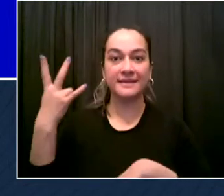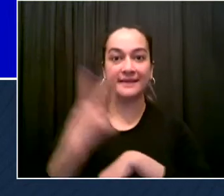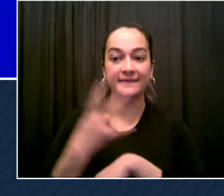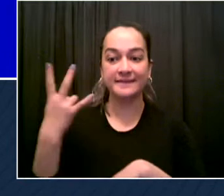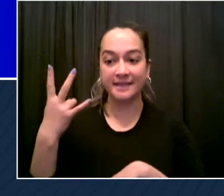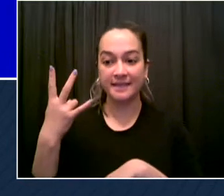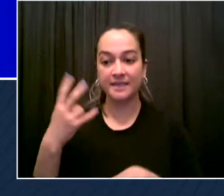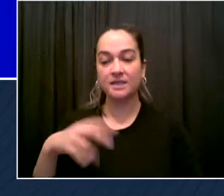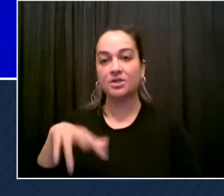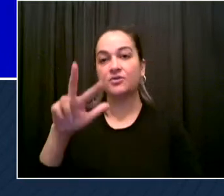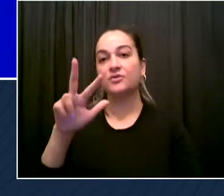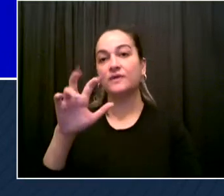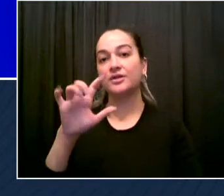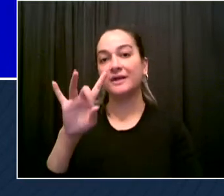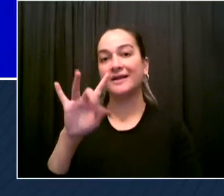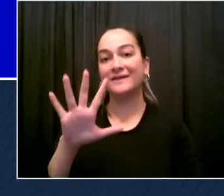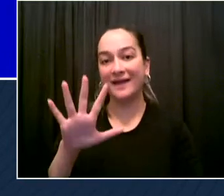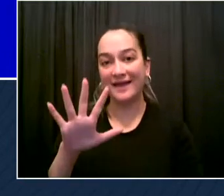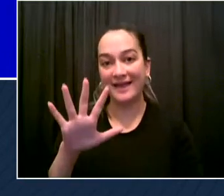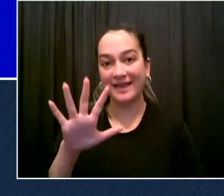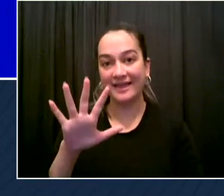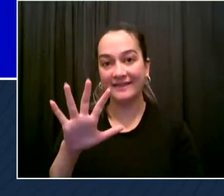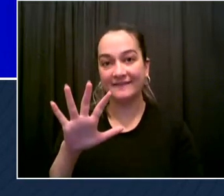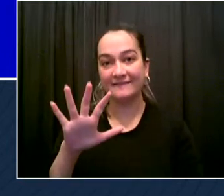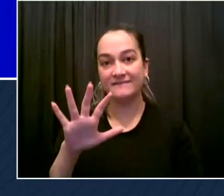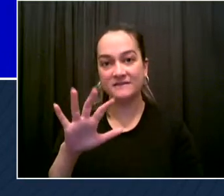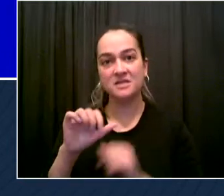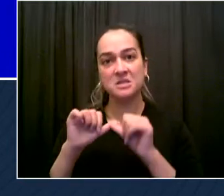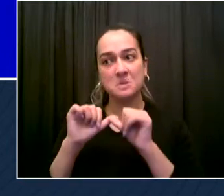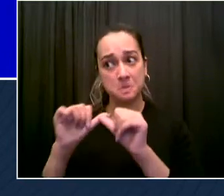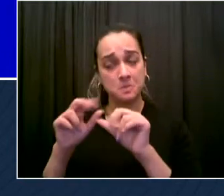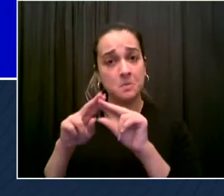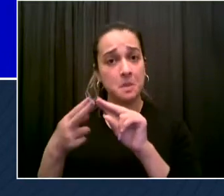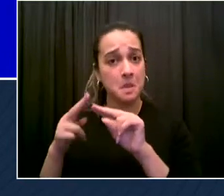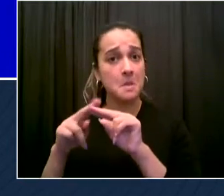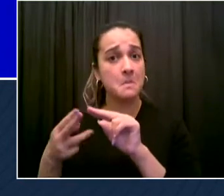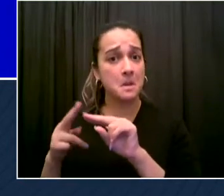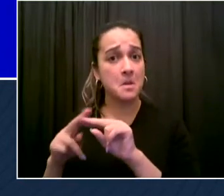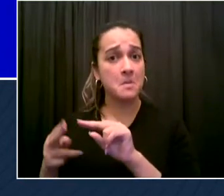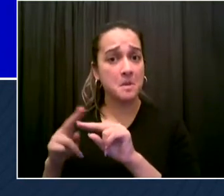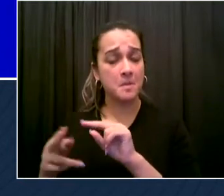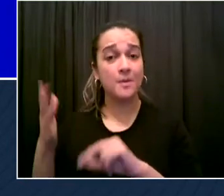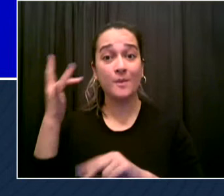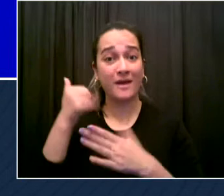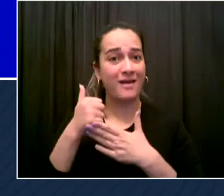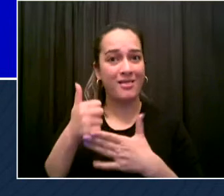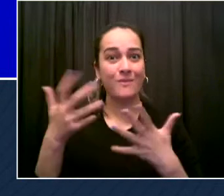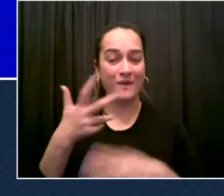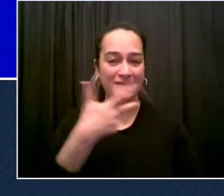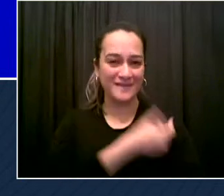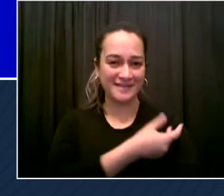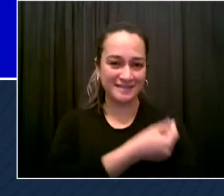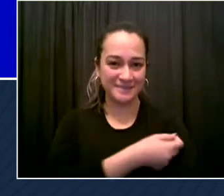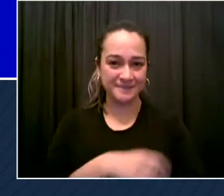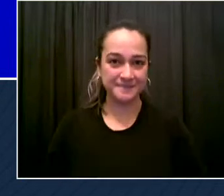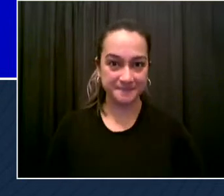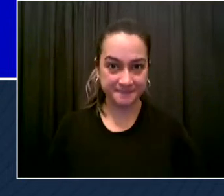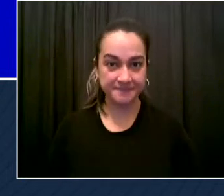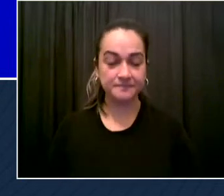PROGRESS.